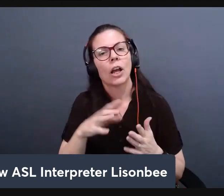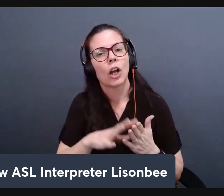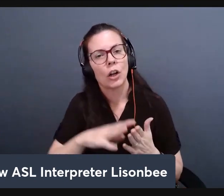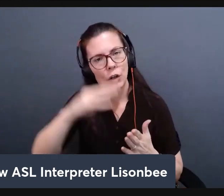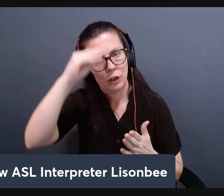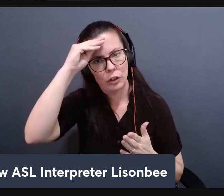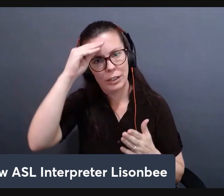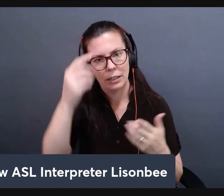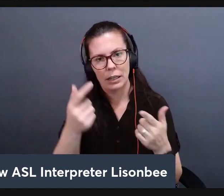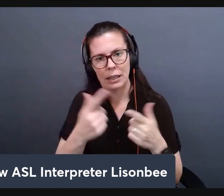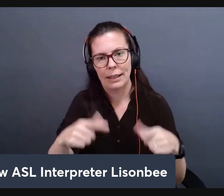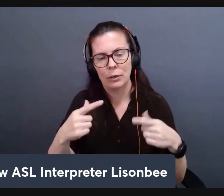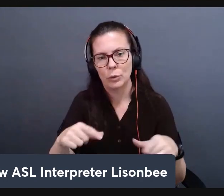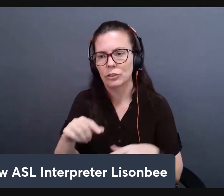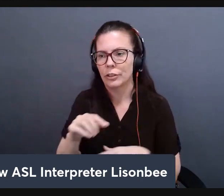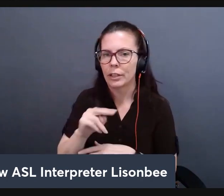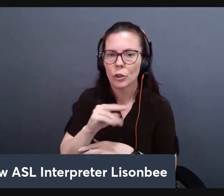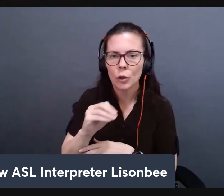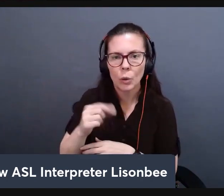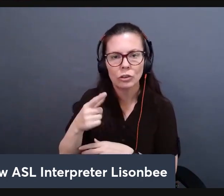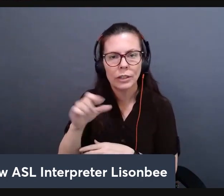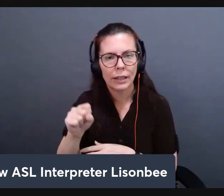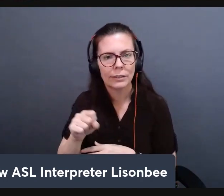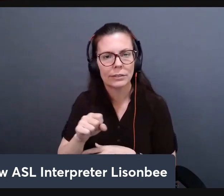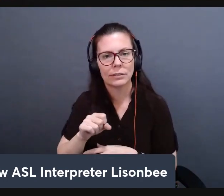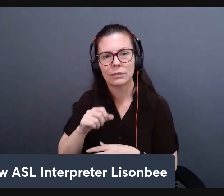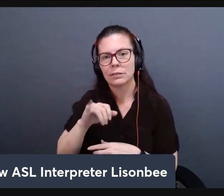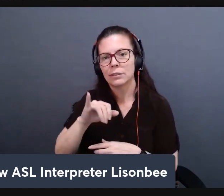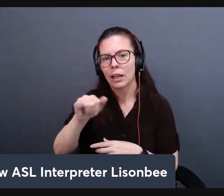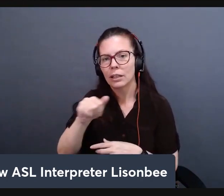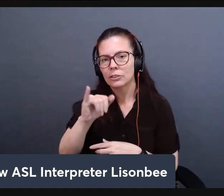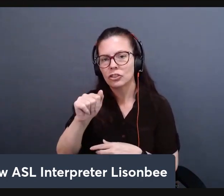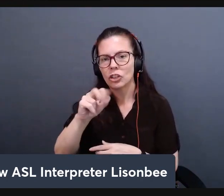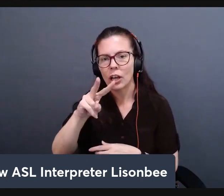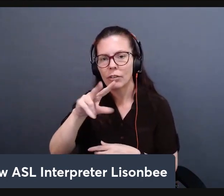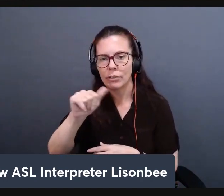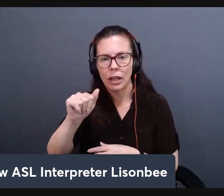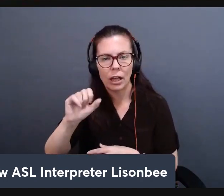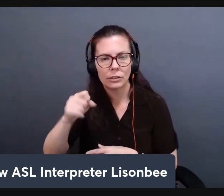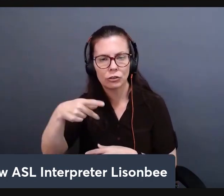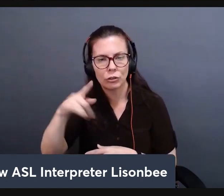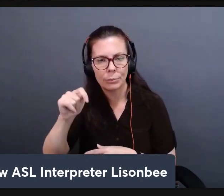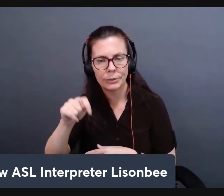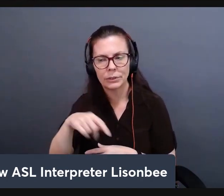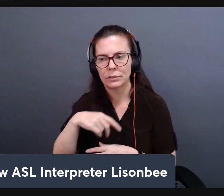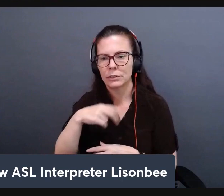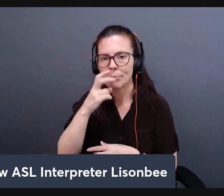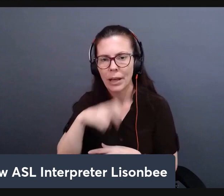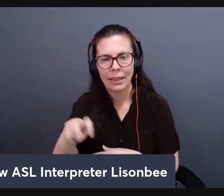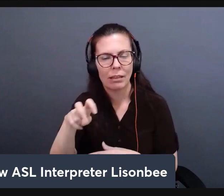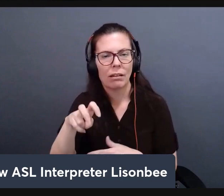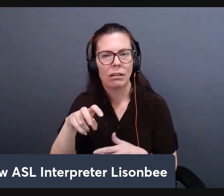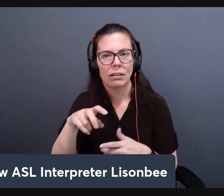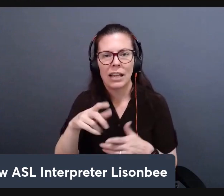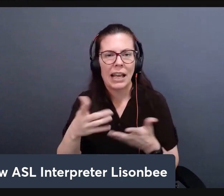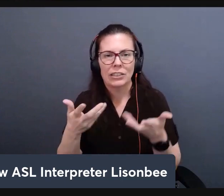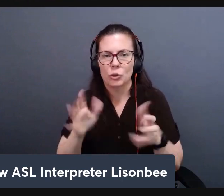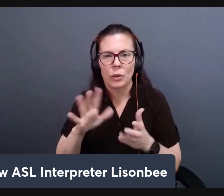like Node.js, JavaScript or Python, and they don't necessarily wanna learn to cloud on top of that at the same time.